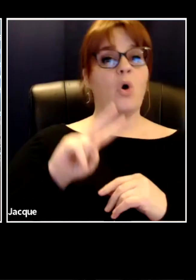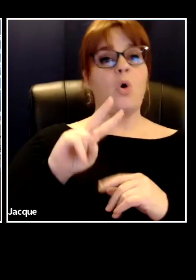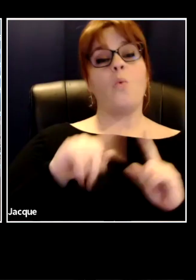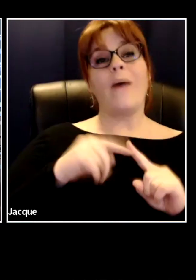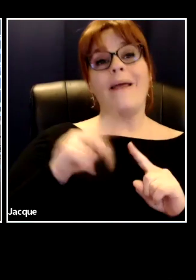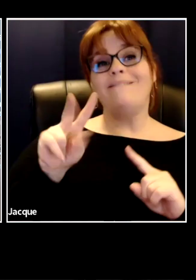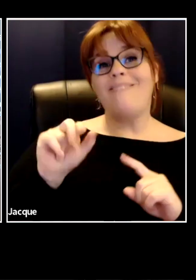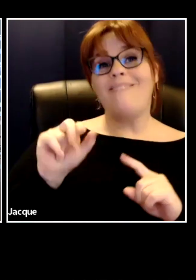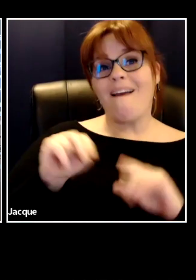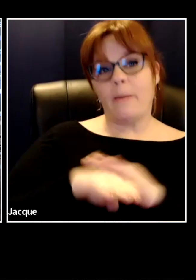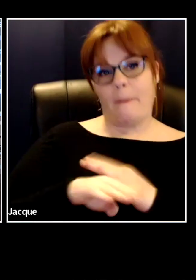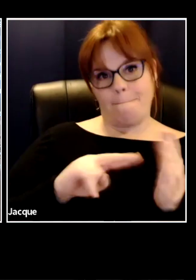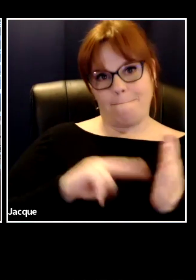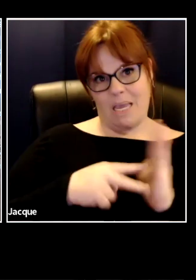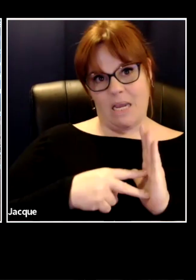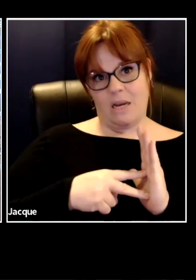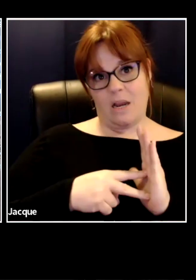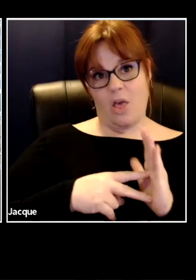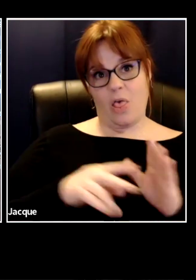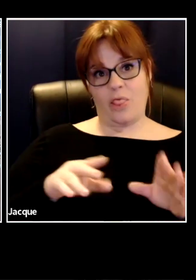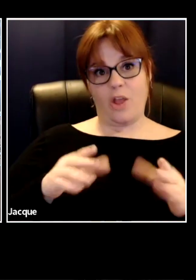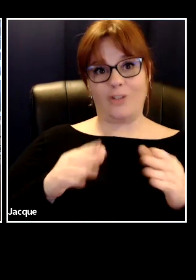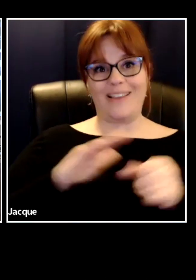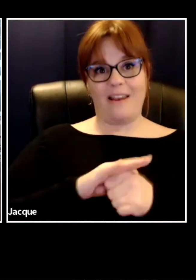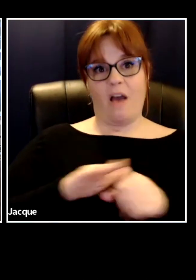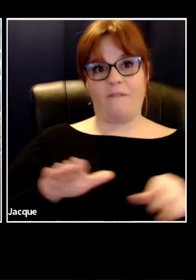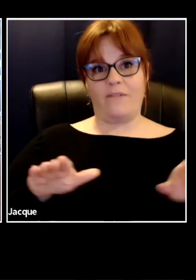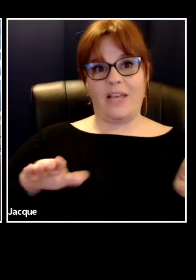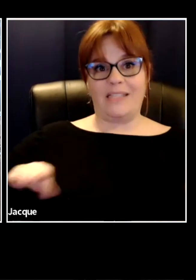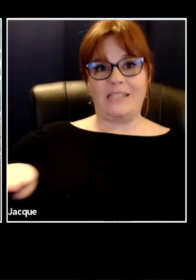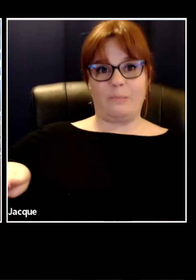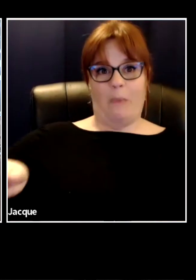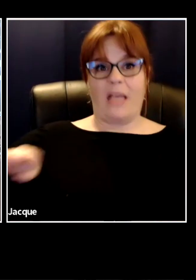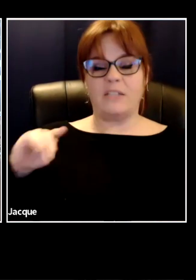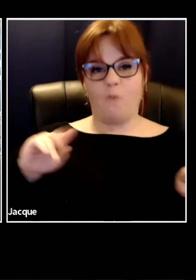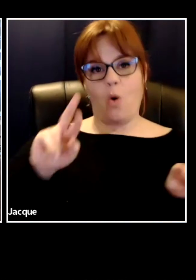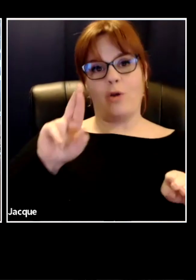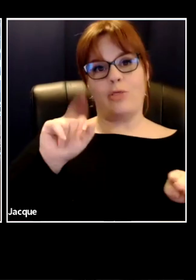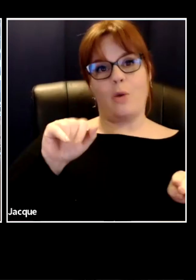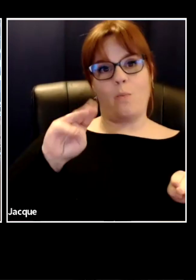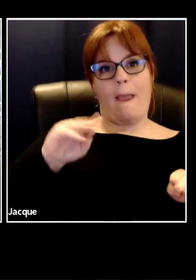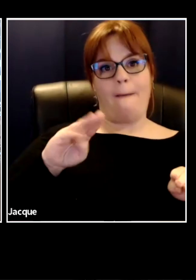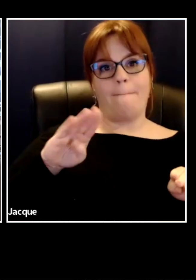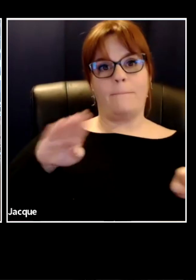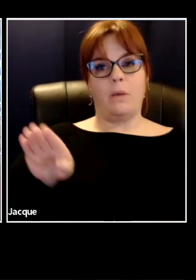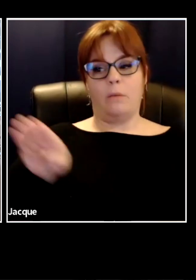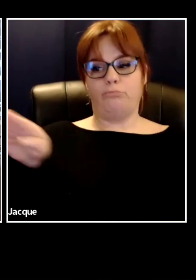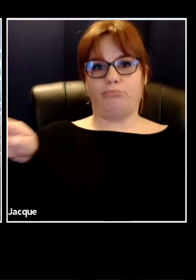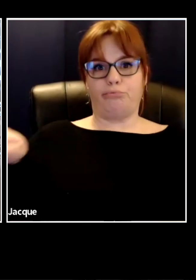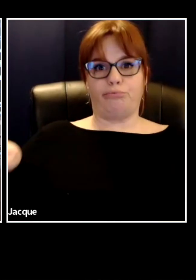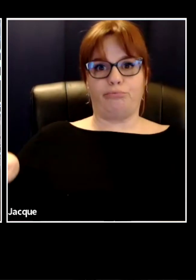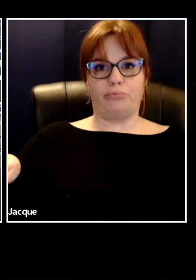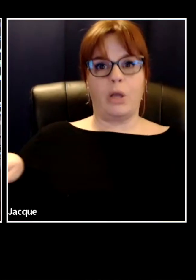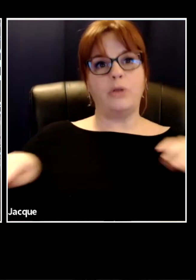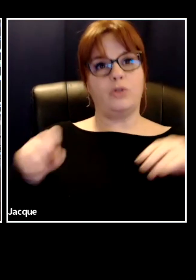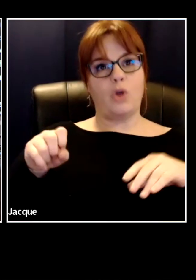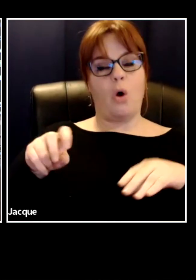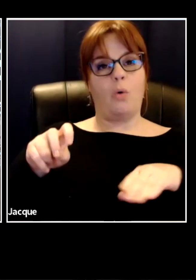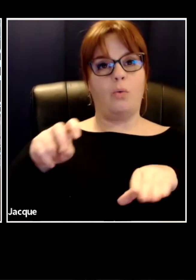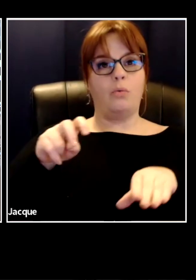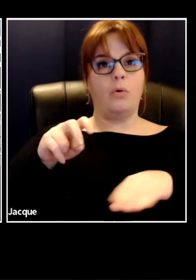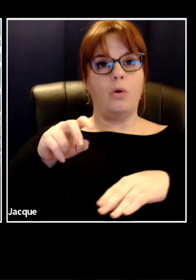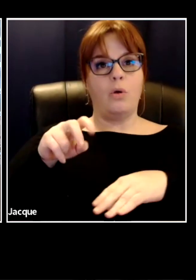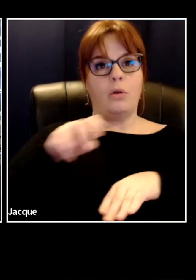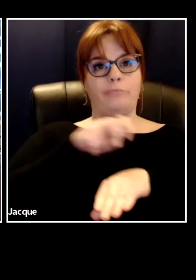for ramps to deploy um in addition to other uh uh in addition to being proximal to facilities.